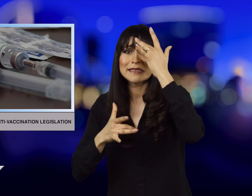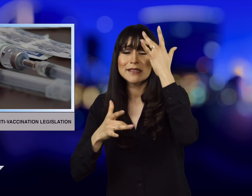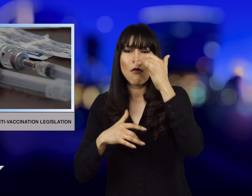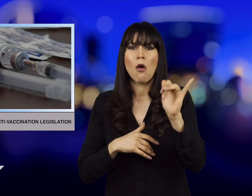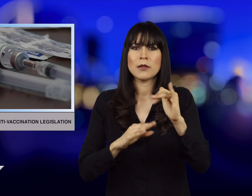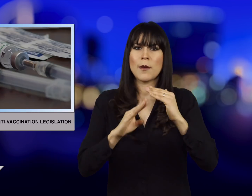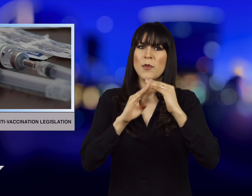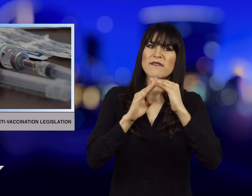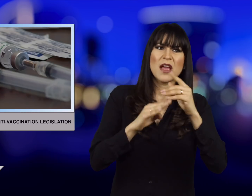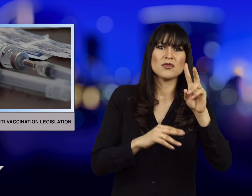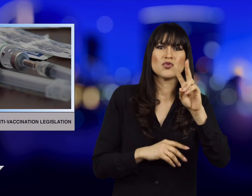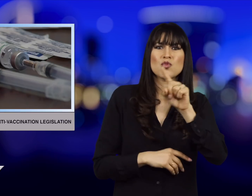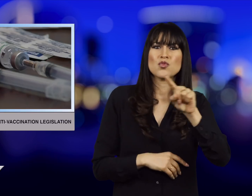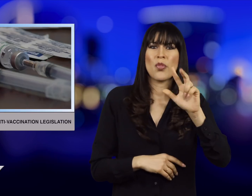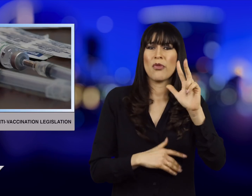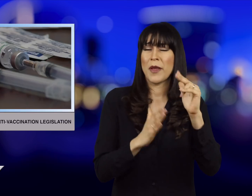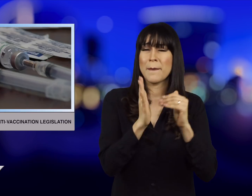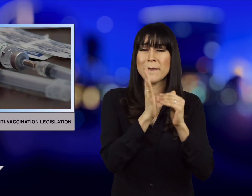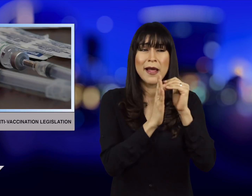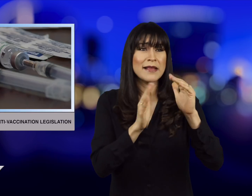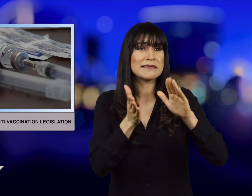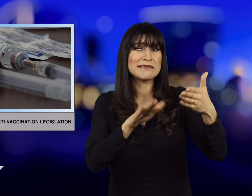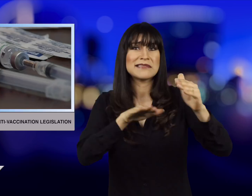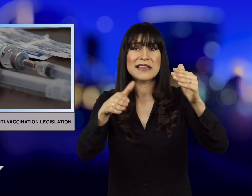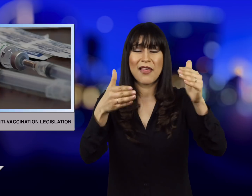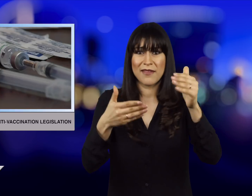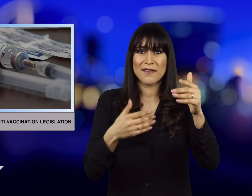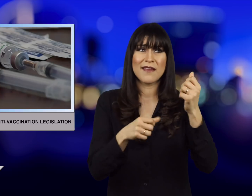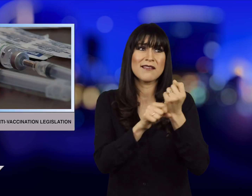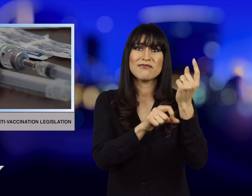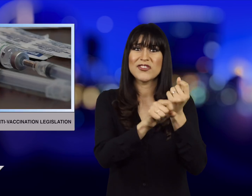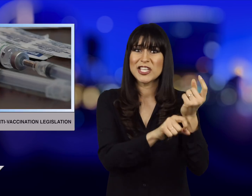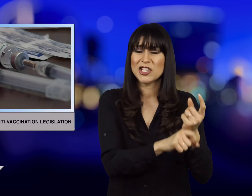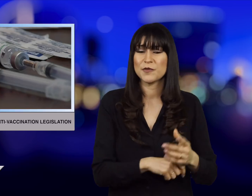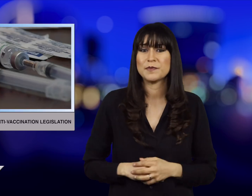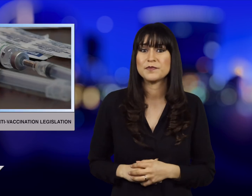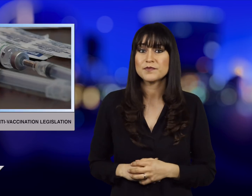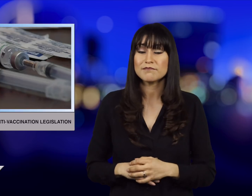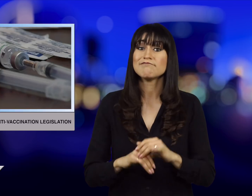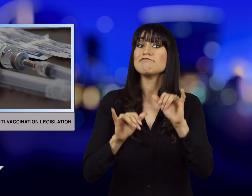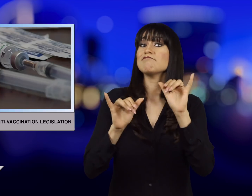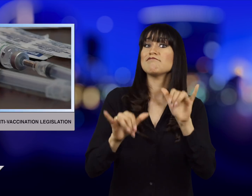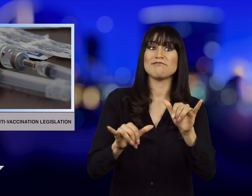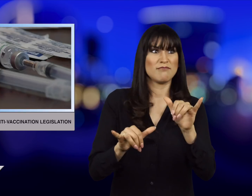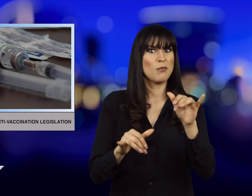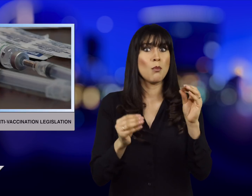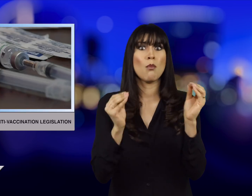ways to avoid diseases and it prevents 2 to 3 million deaths every year.